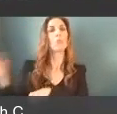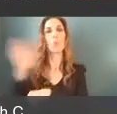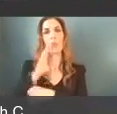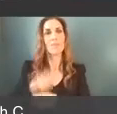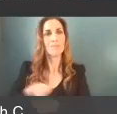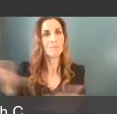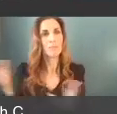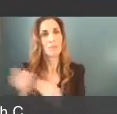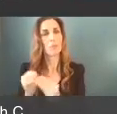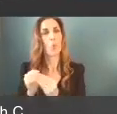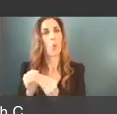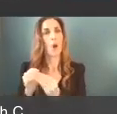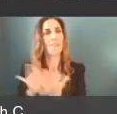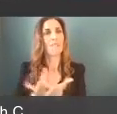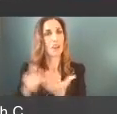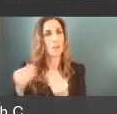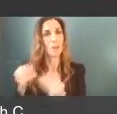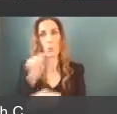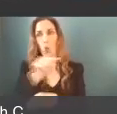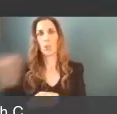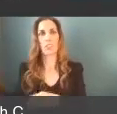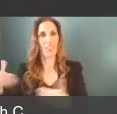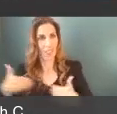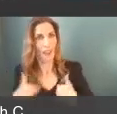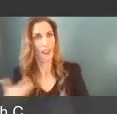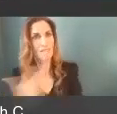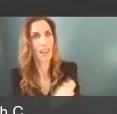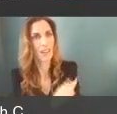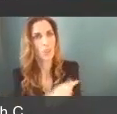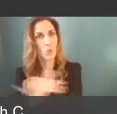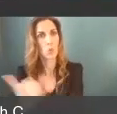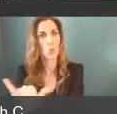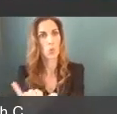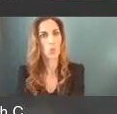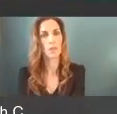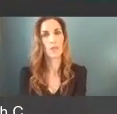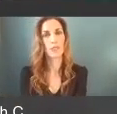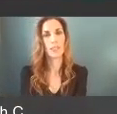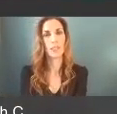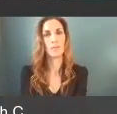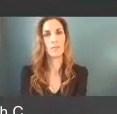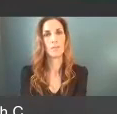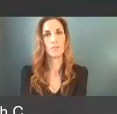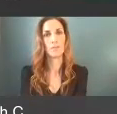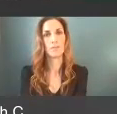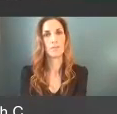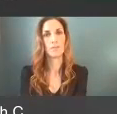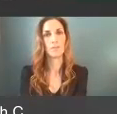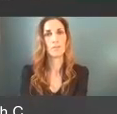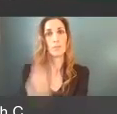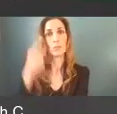many more pharmacies that have vaccine. So hopefully once that initial crush is over